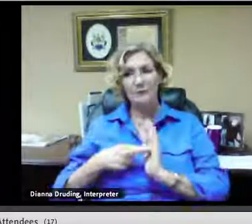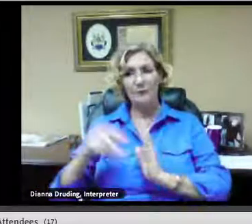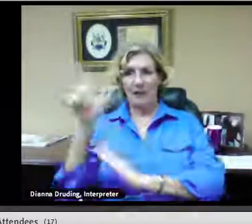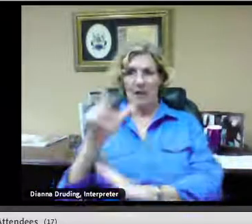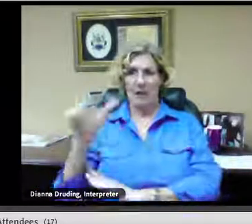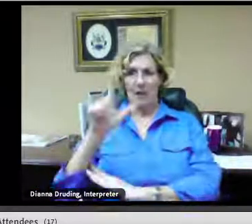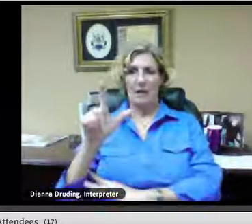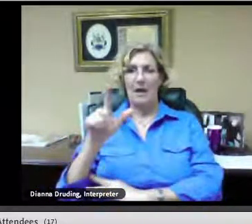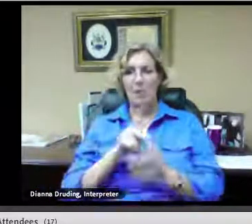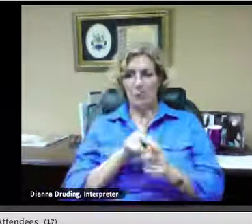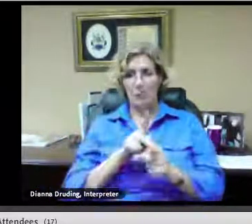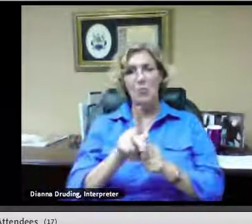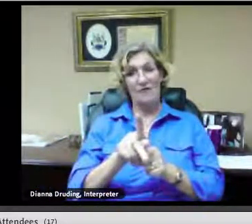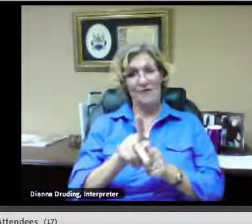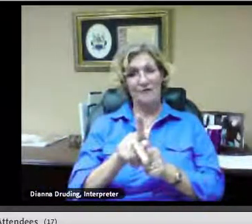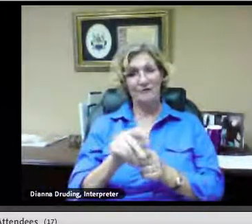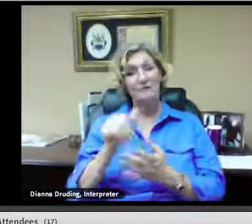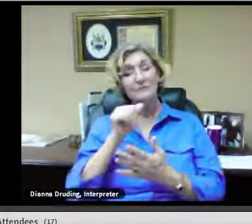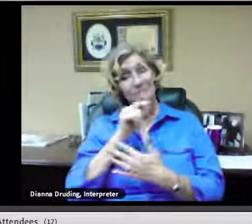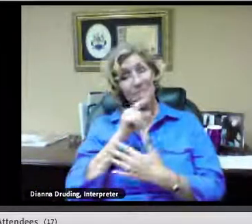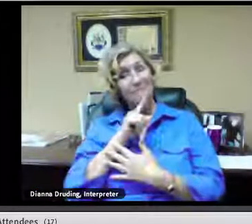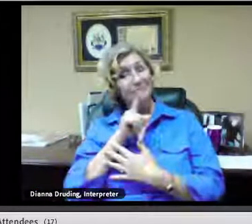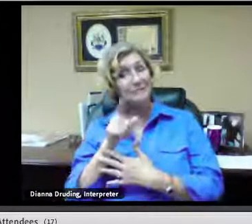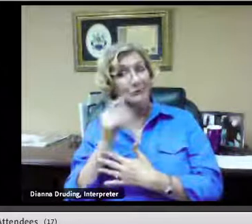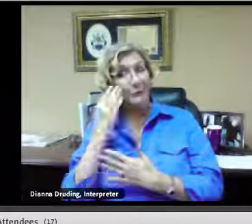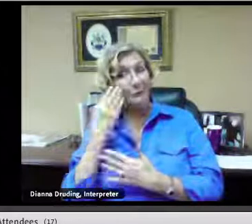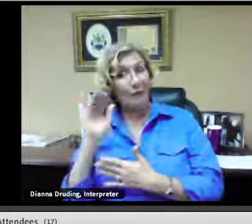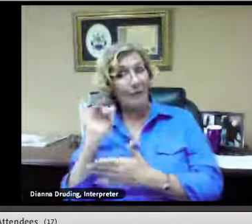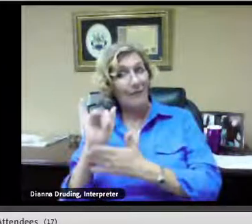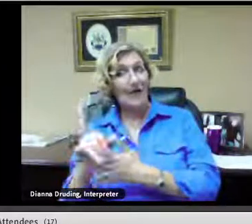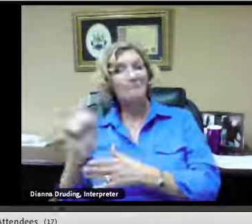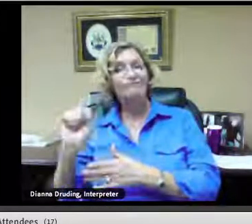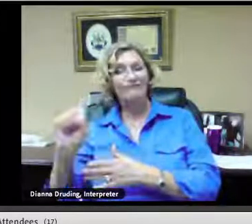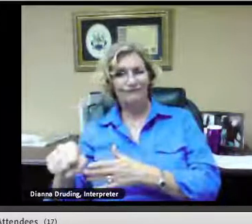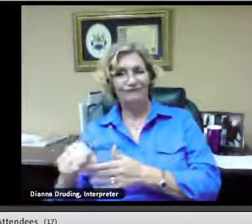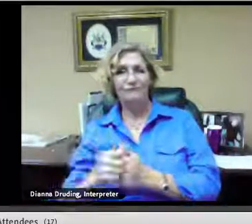Disabilities cause many personal challenges. In addition, many people with disabilities face